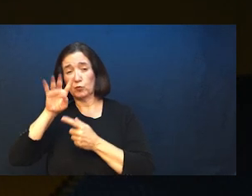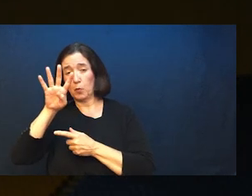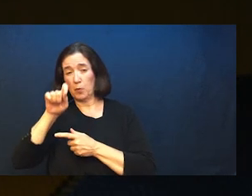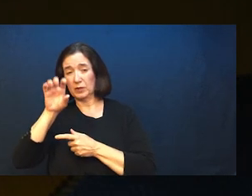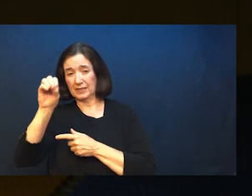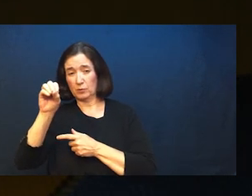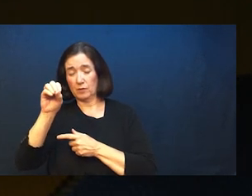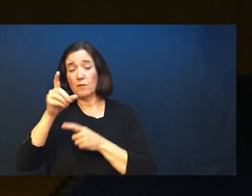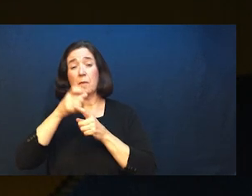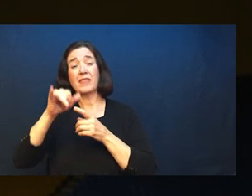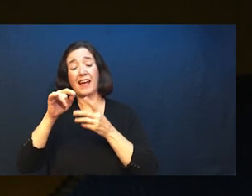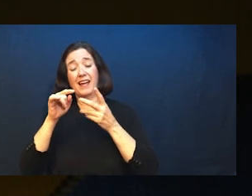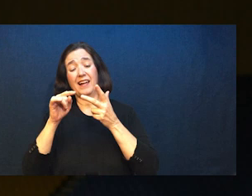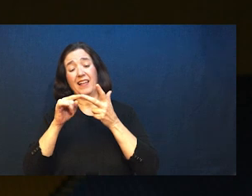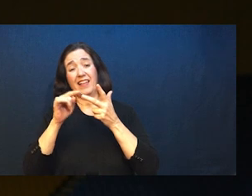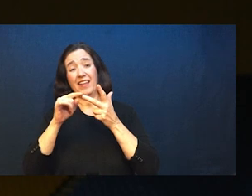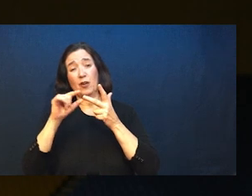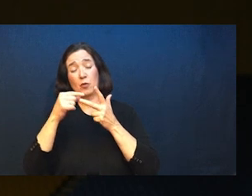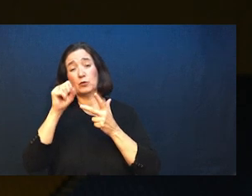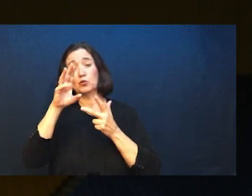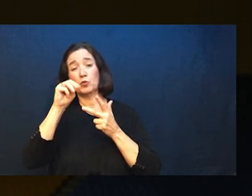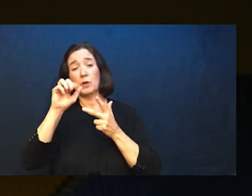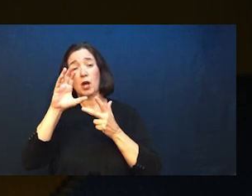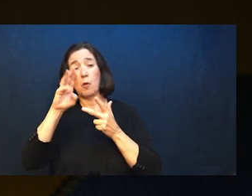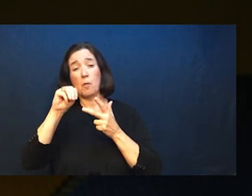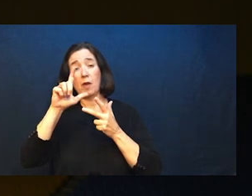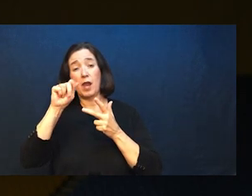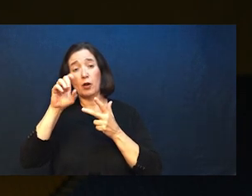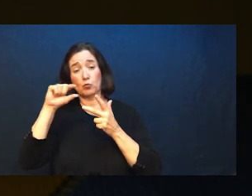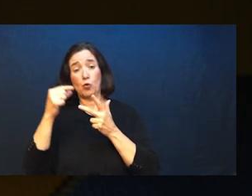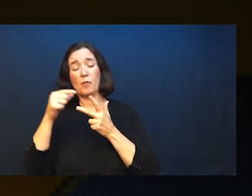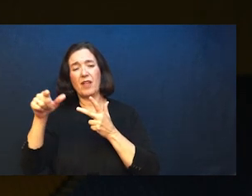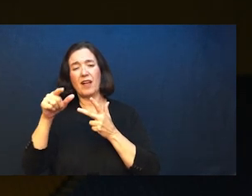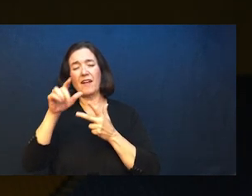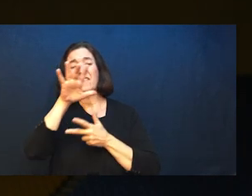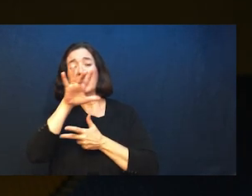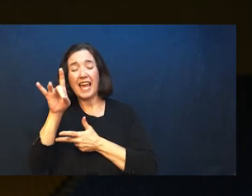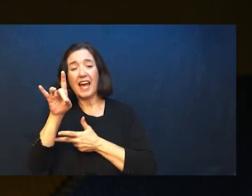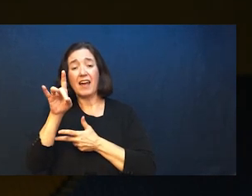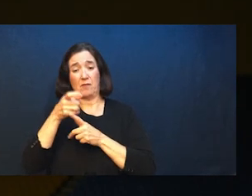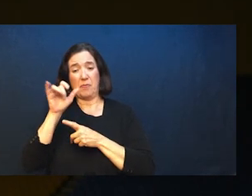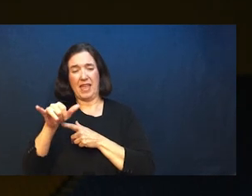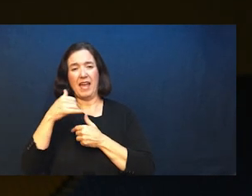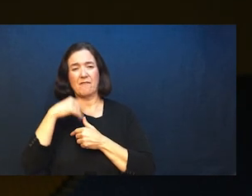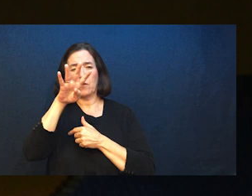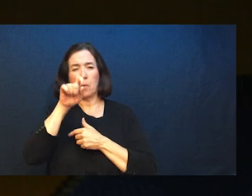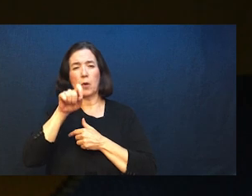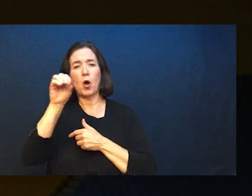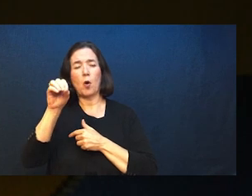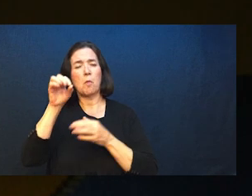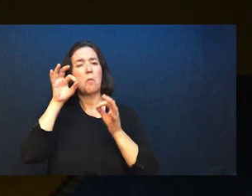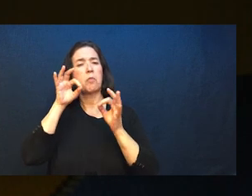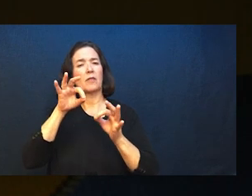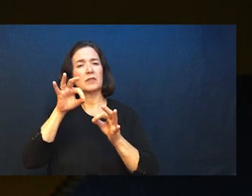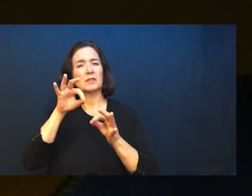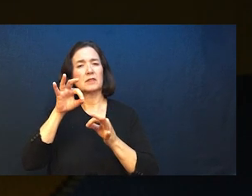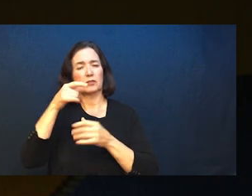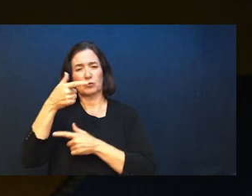Of our summa cum laude graduates, 58 have earned a perfect 4.0 grade point average.